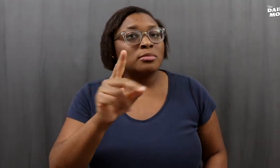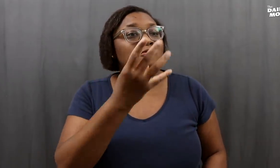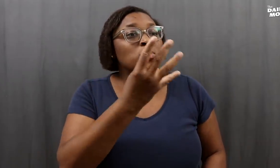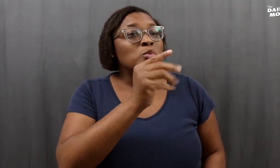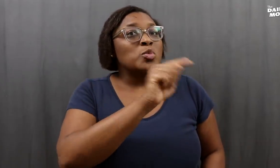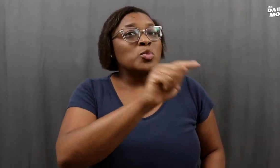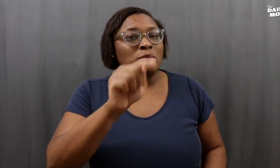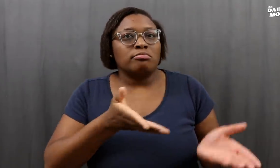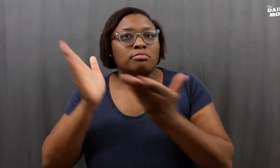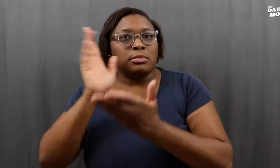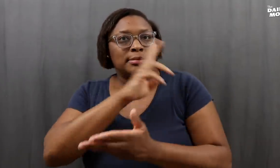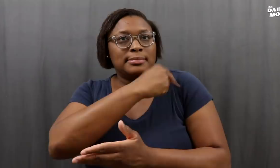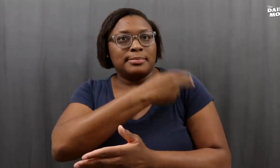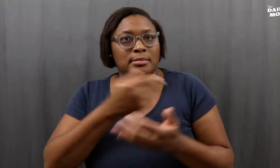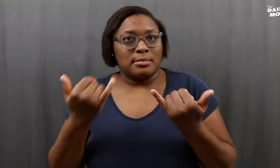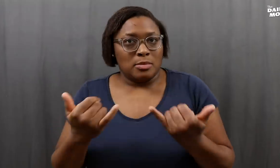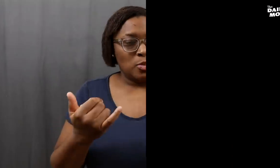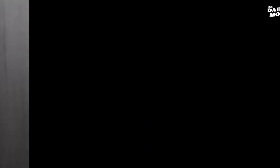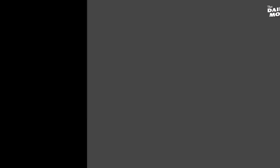Four of them are now in the hospital.